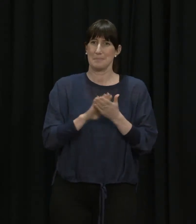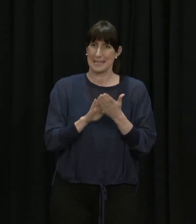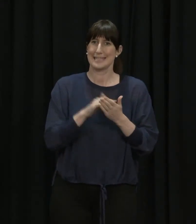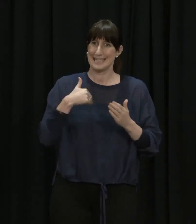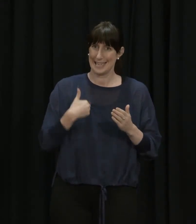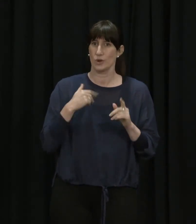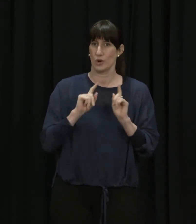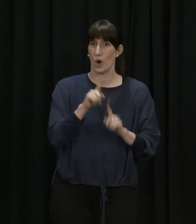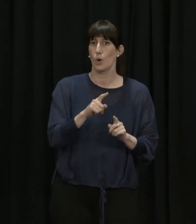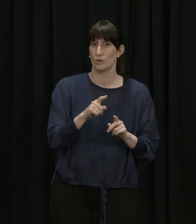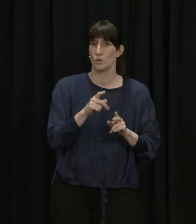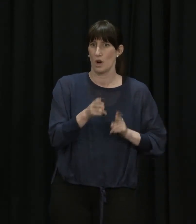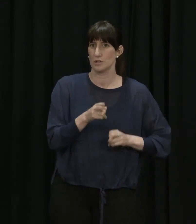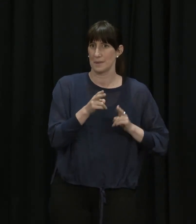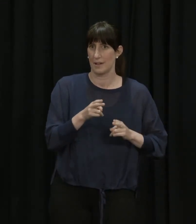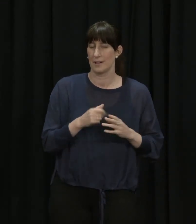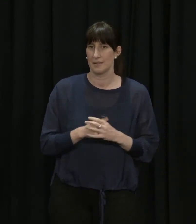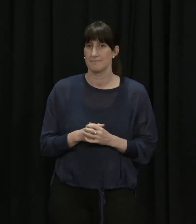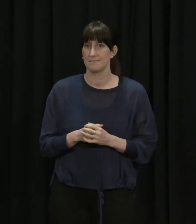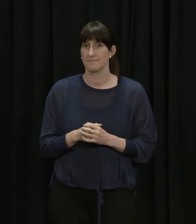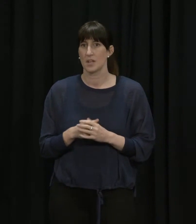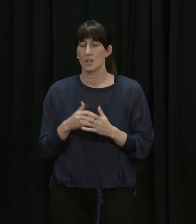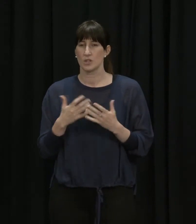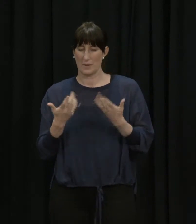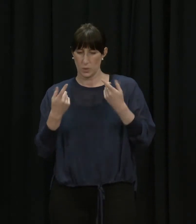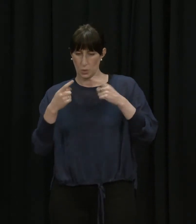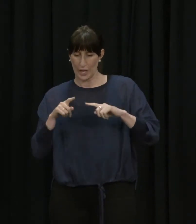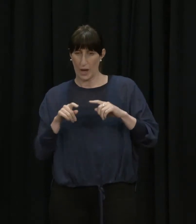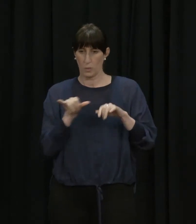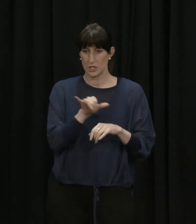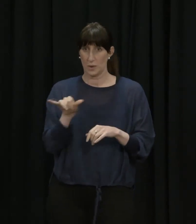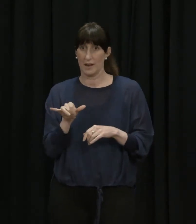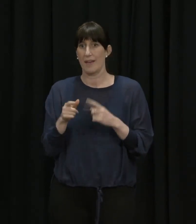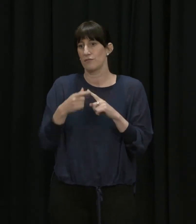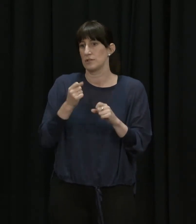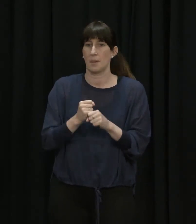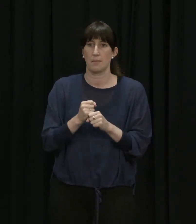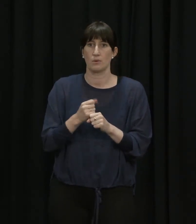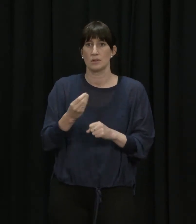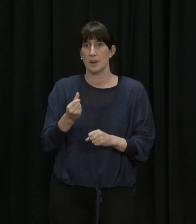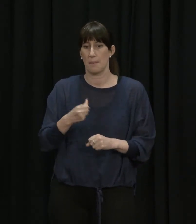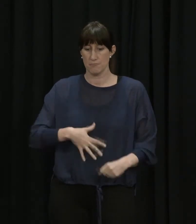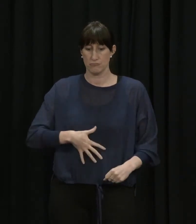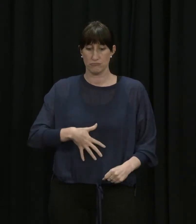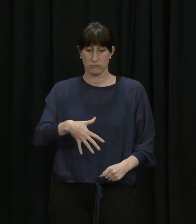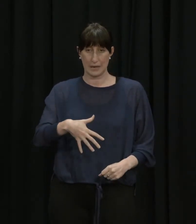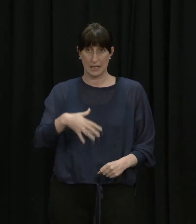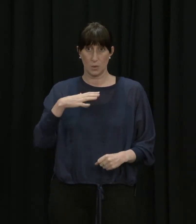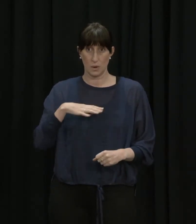COVID-19, there is a number were not there because COVID-19 is their primary diagnosis. So what we will start doing is to tease out and report in addition to the total number, those who are there because